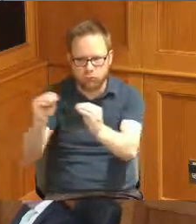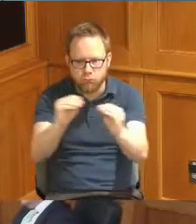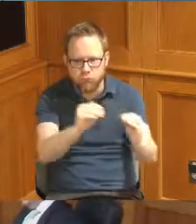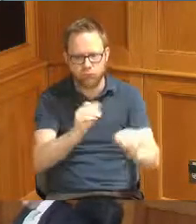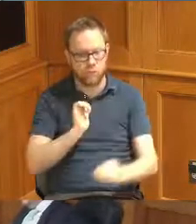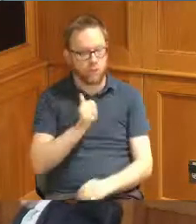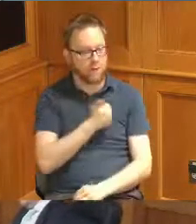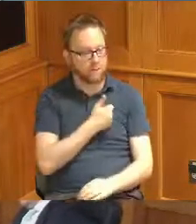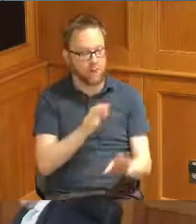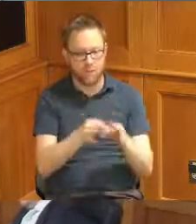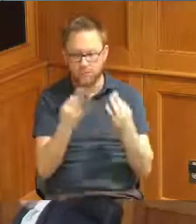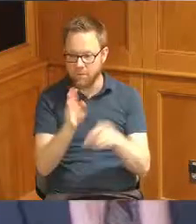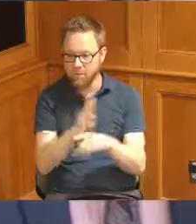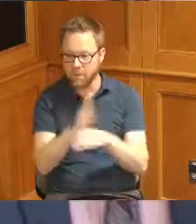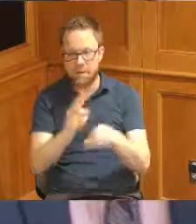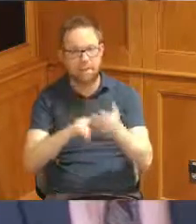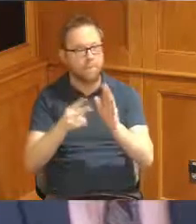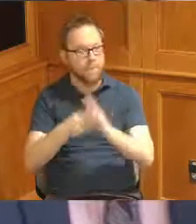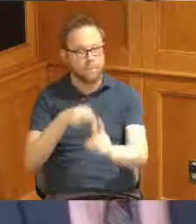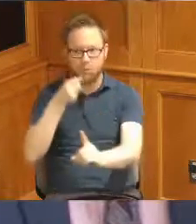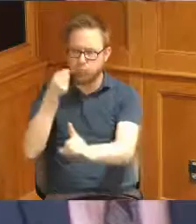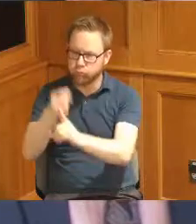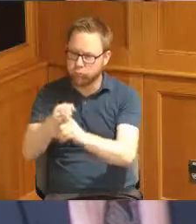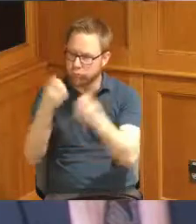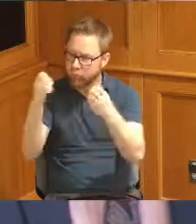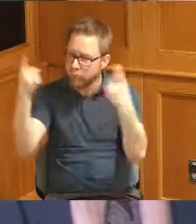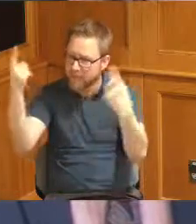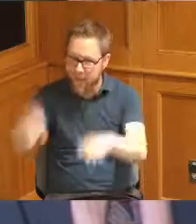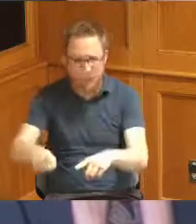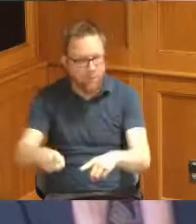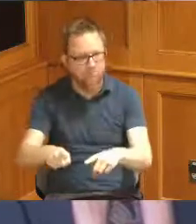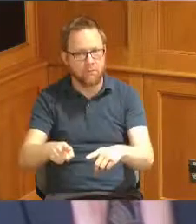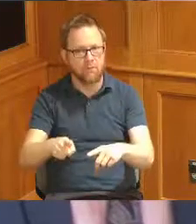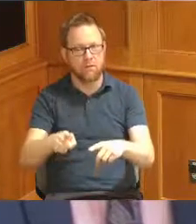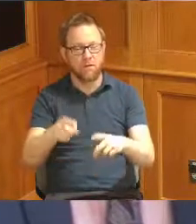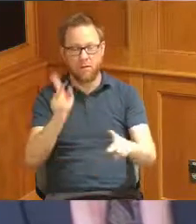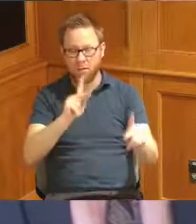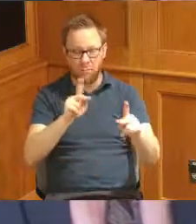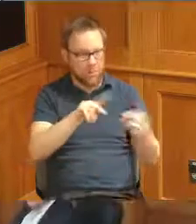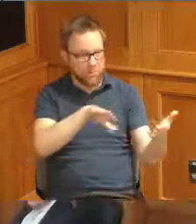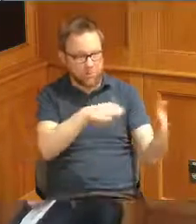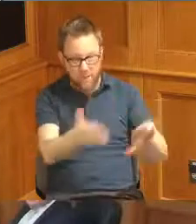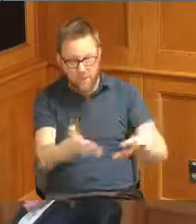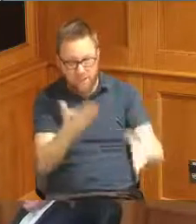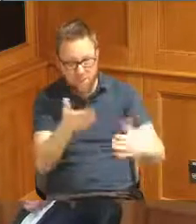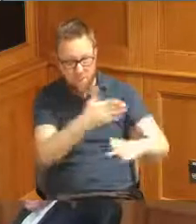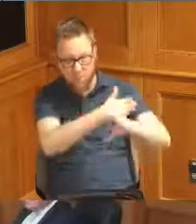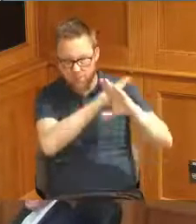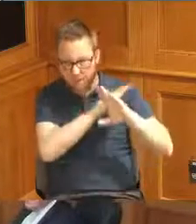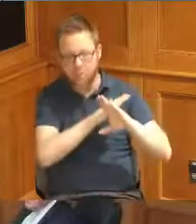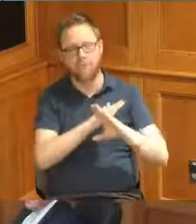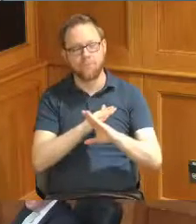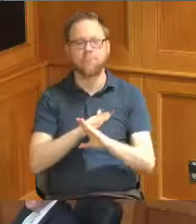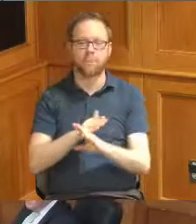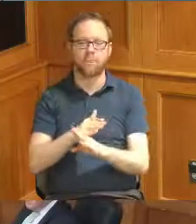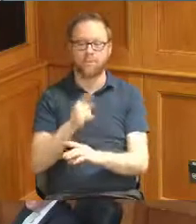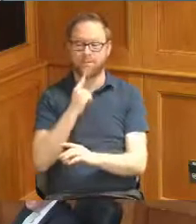reduce fatalities in economic Devastation in our communities preparedness against severe weather is